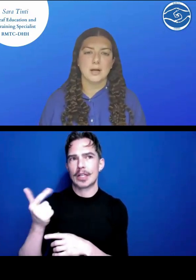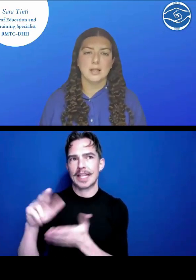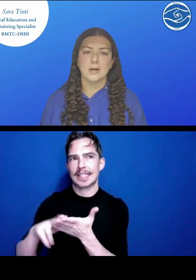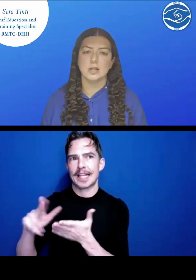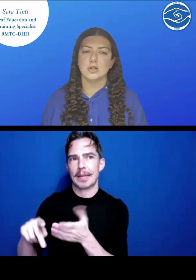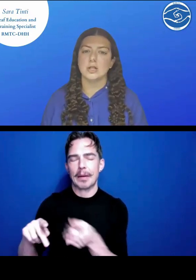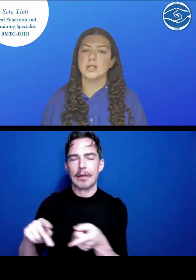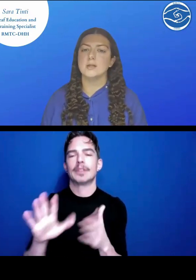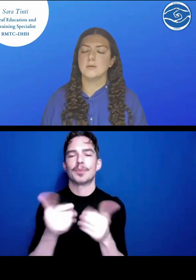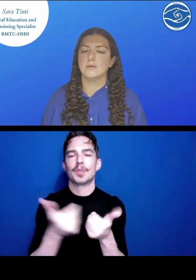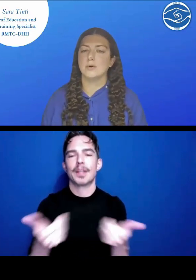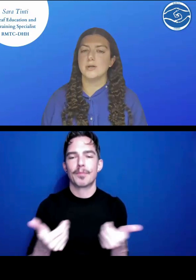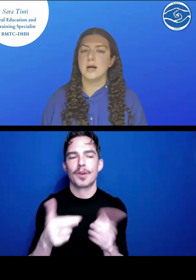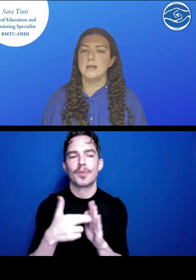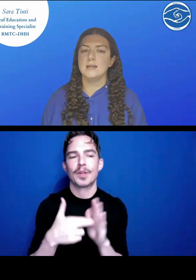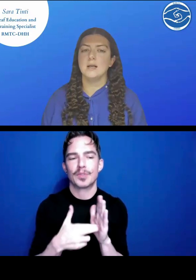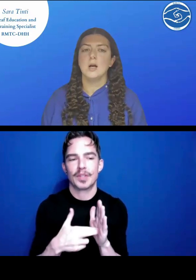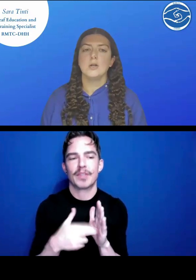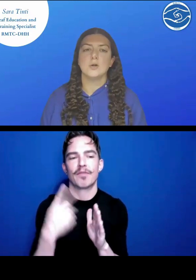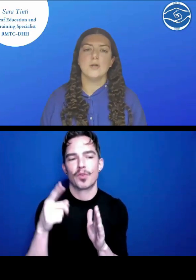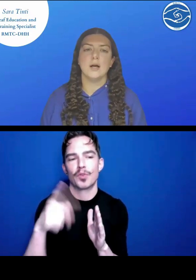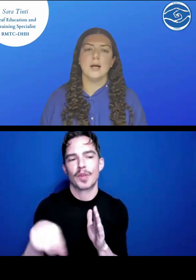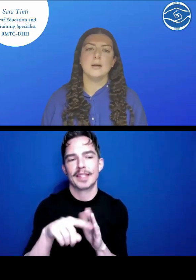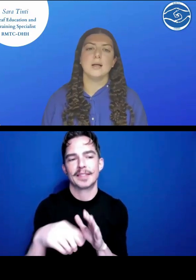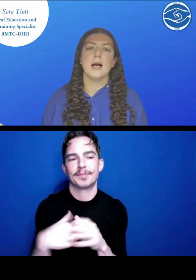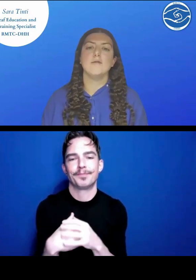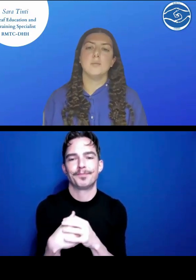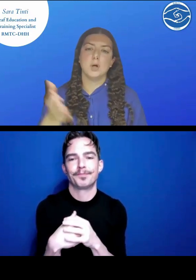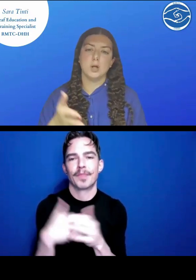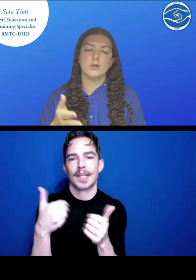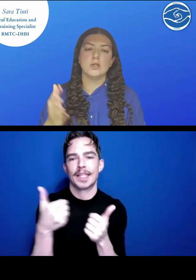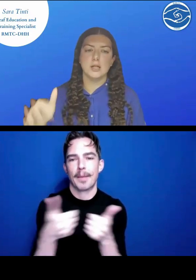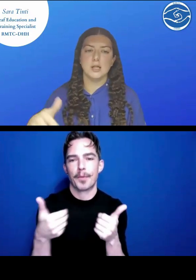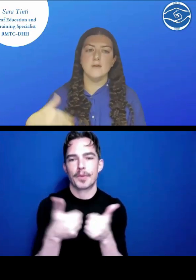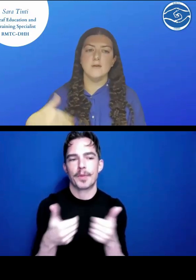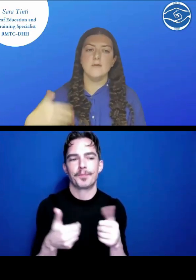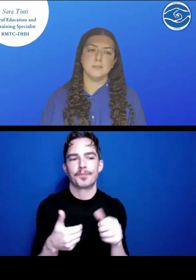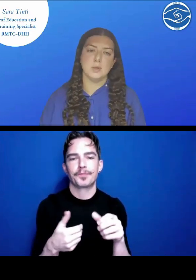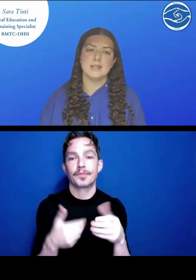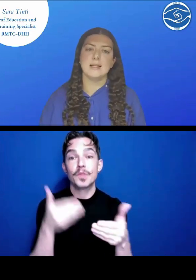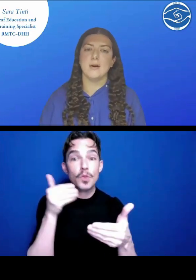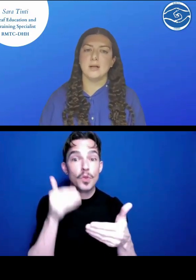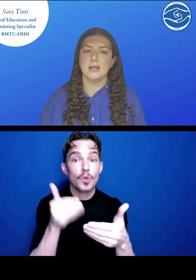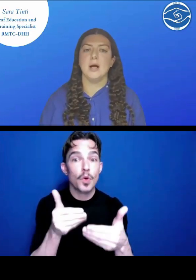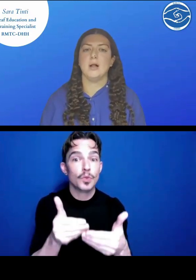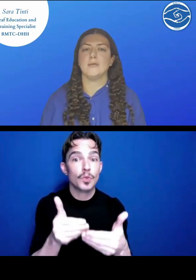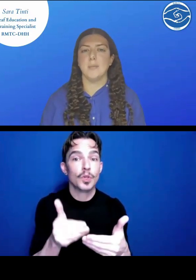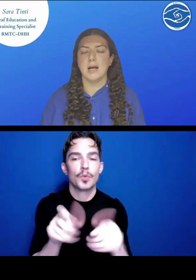separated the registrations for you guys so that kind of closer to the we'll send out an email and